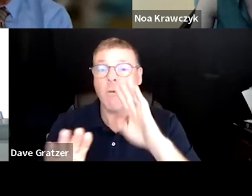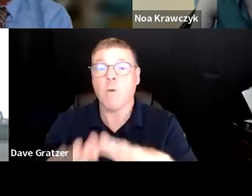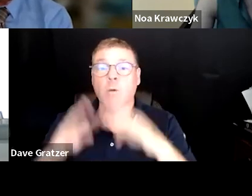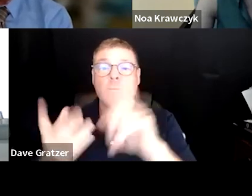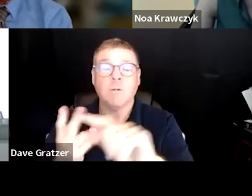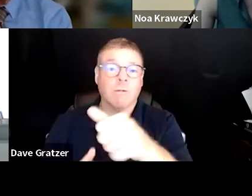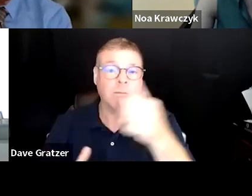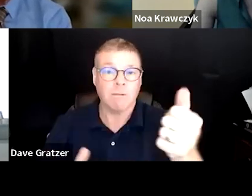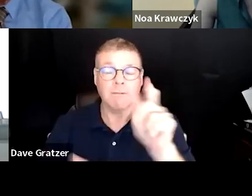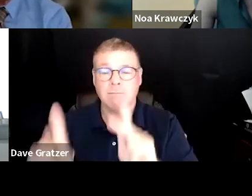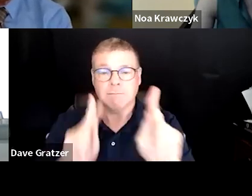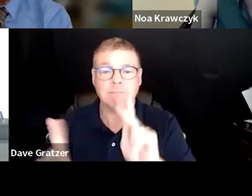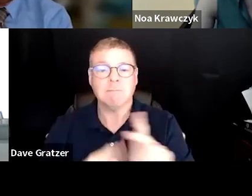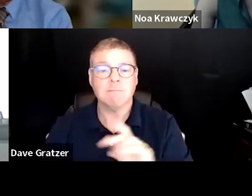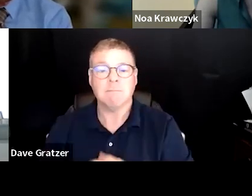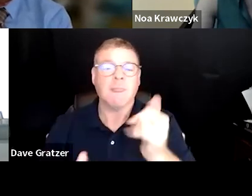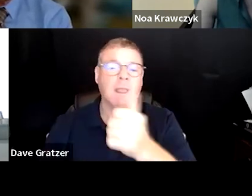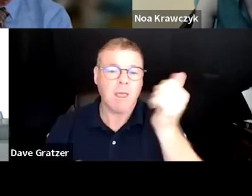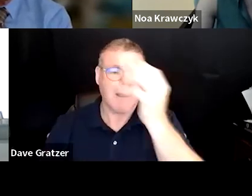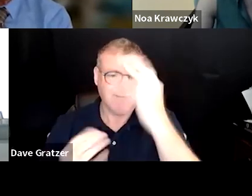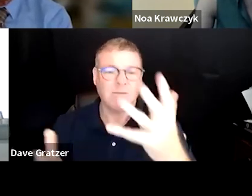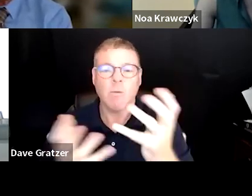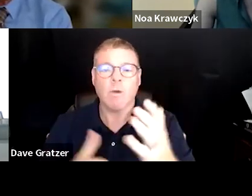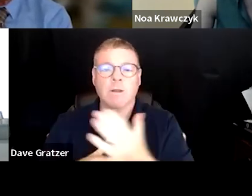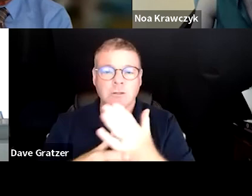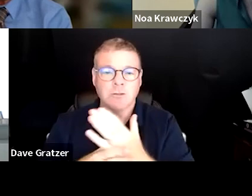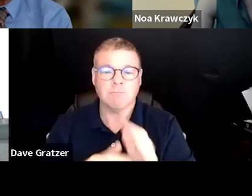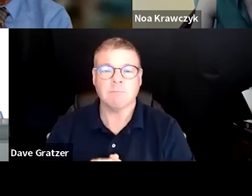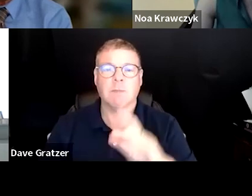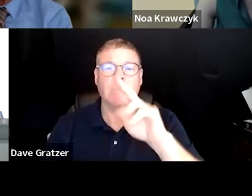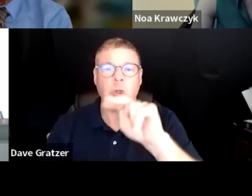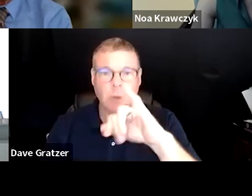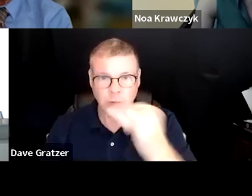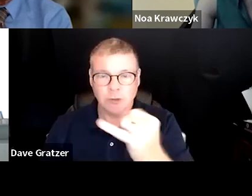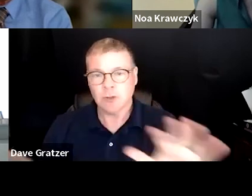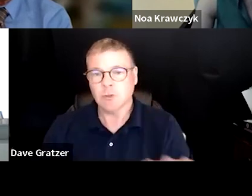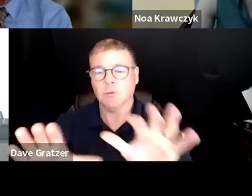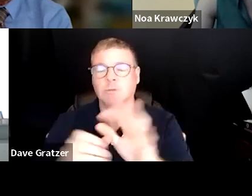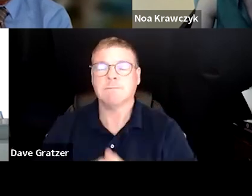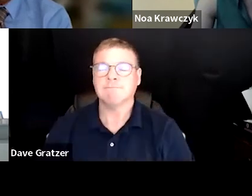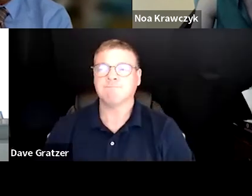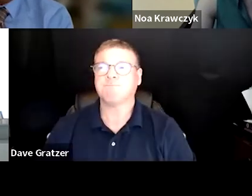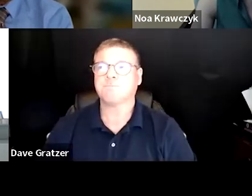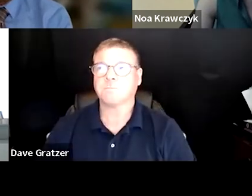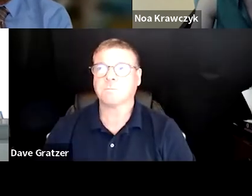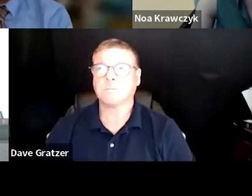if there's other information you wanna share about what New Jersey is doing around Medicaid coverage. Okay, thank you.